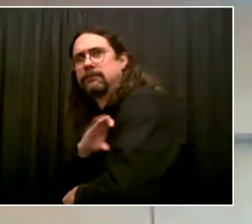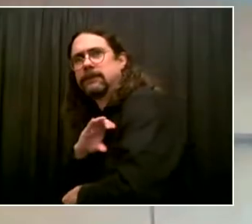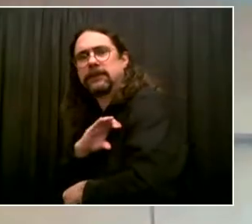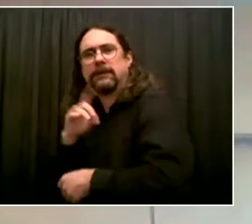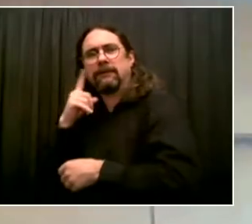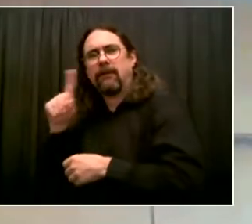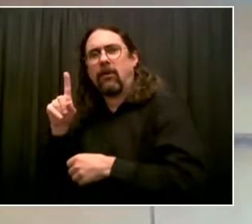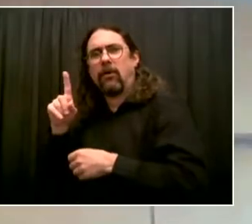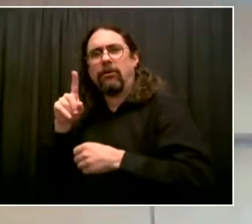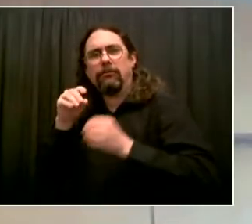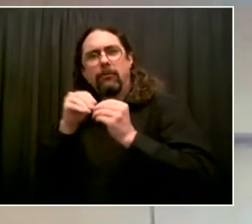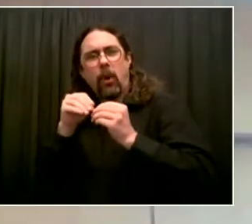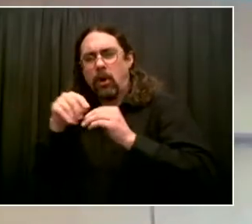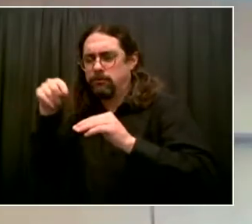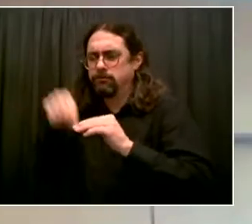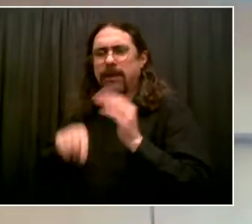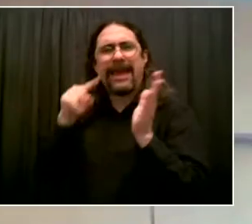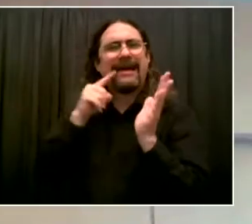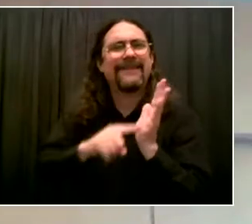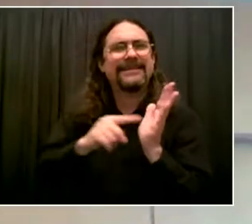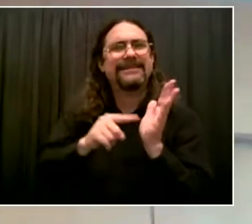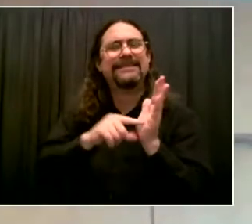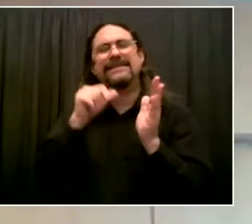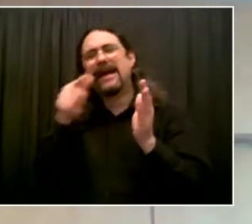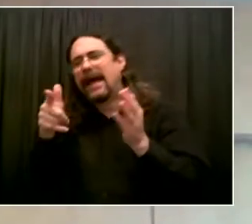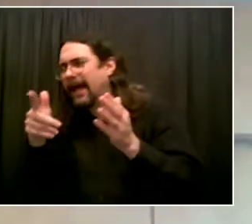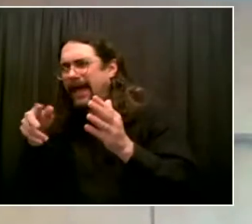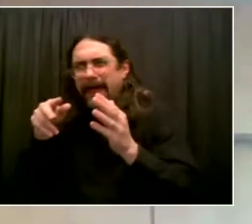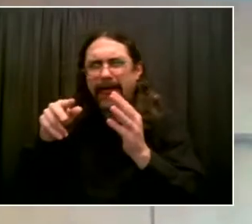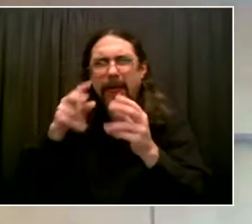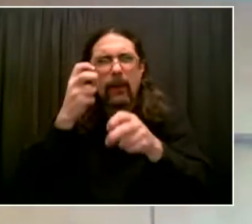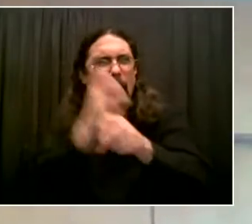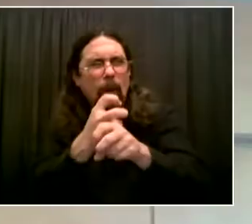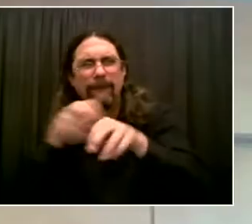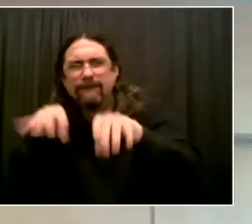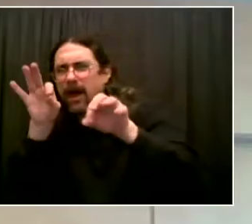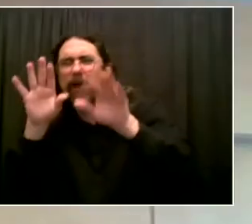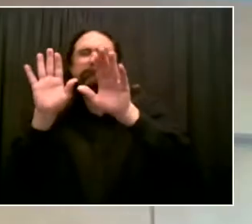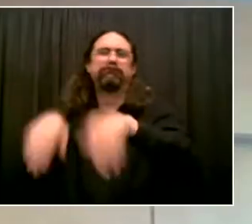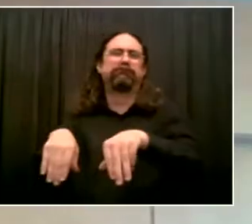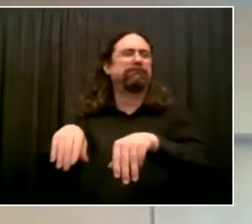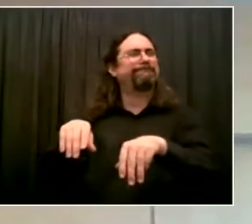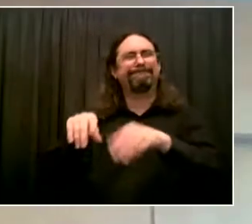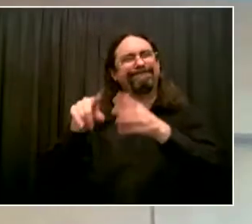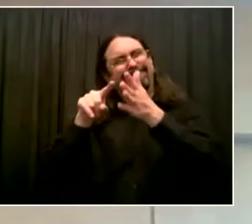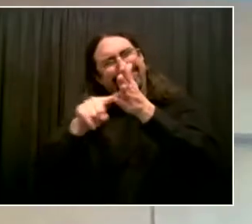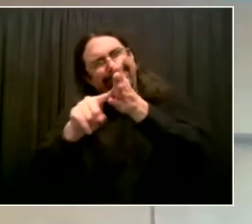INVESTIGATIONS THAT DEAL WITH GANG AND CREW ACTIVITY THAT WILL